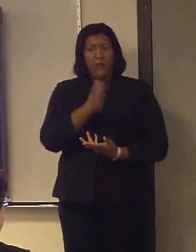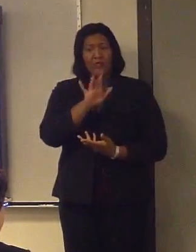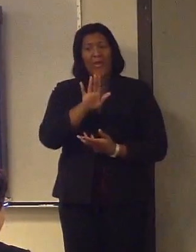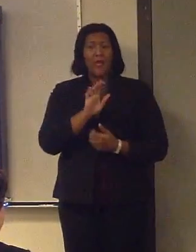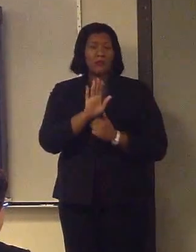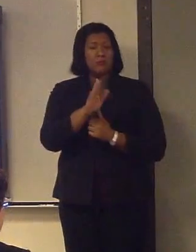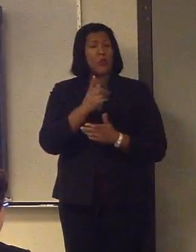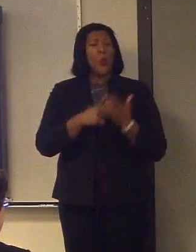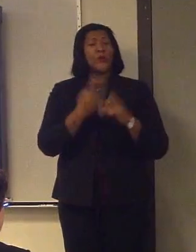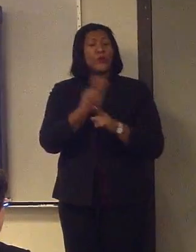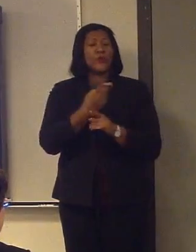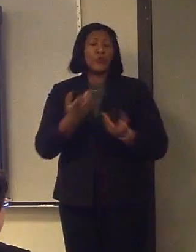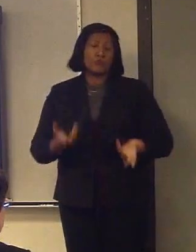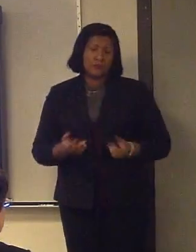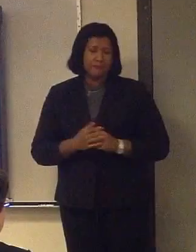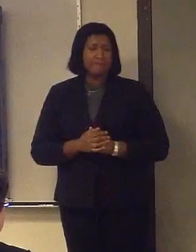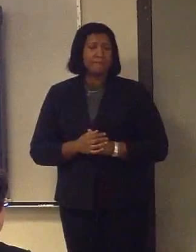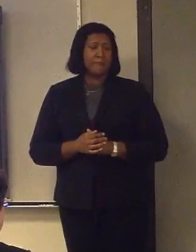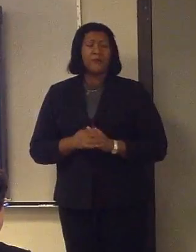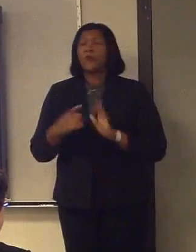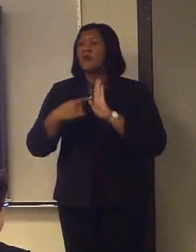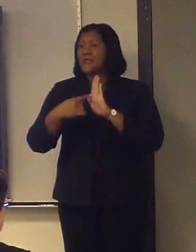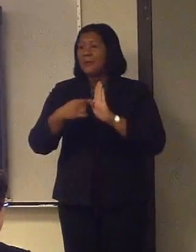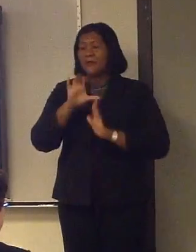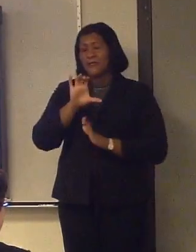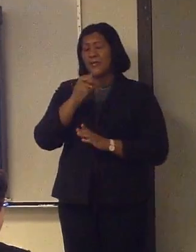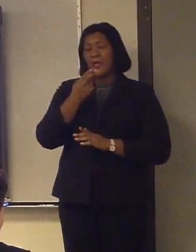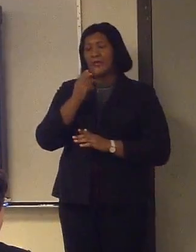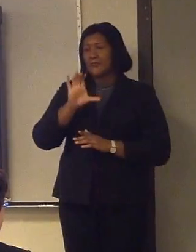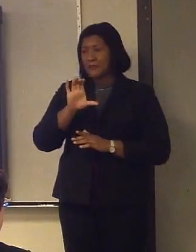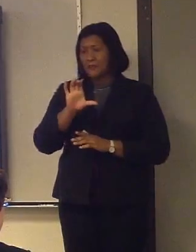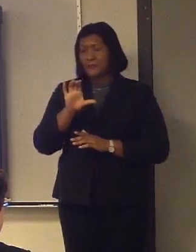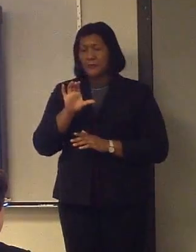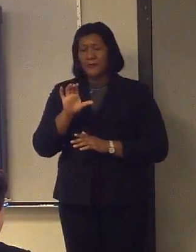mantra. So for example, the CHC's Emotional Health